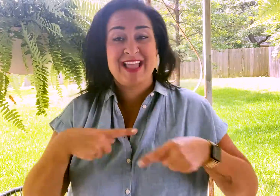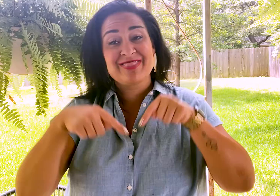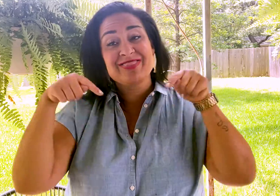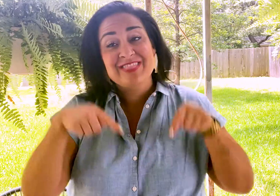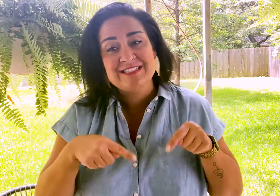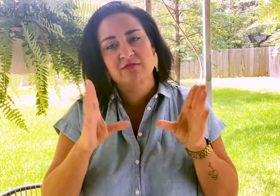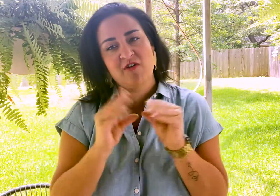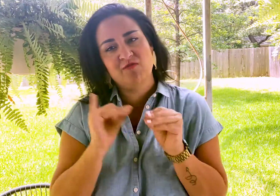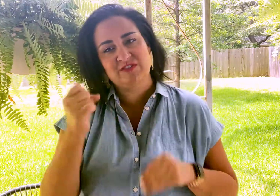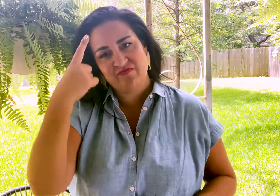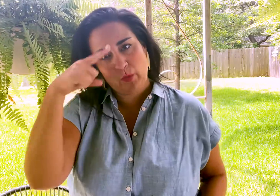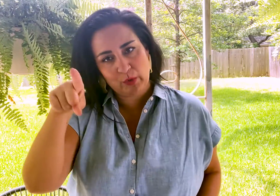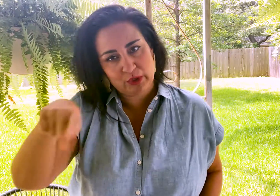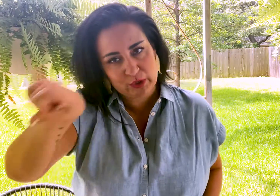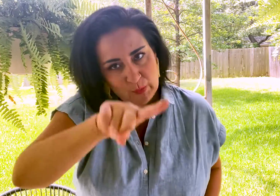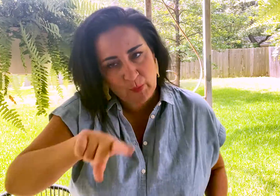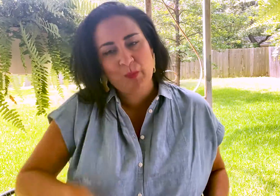Then this is for you!